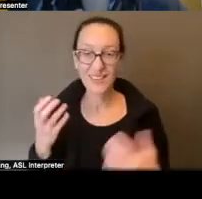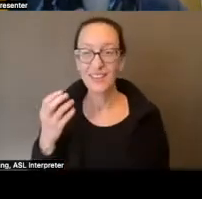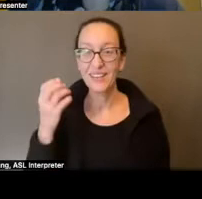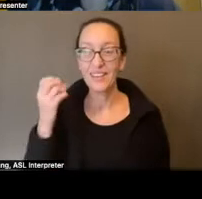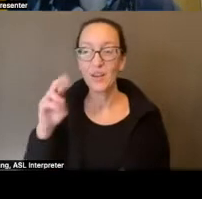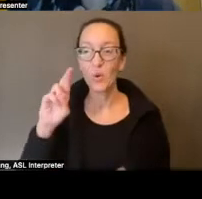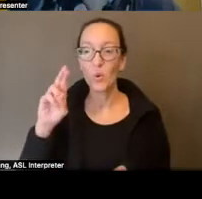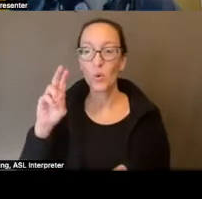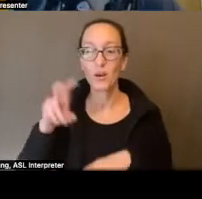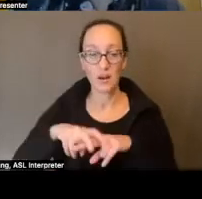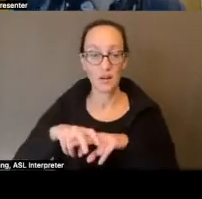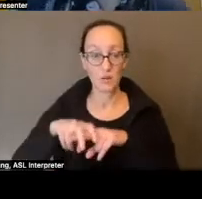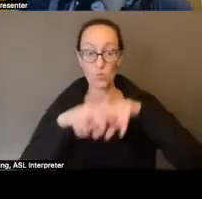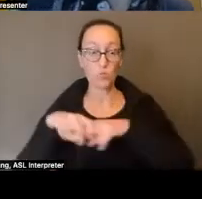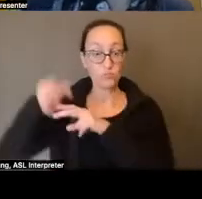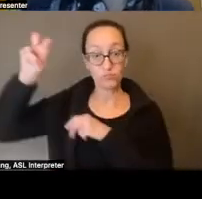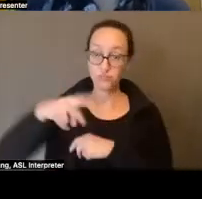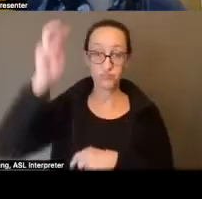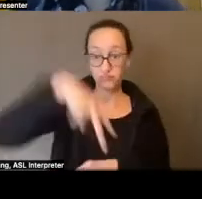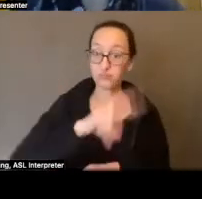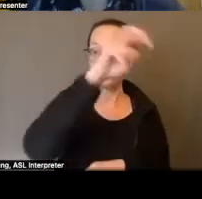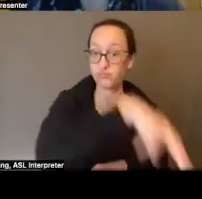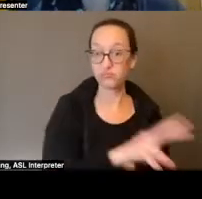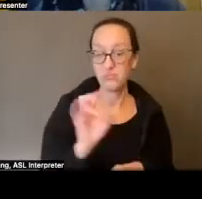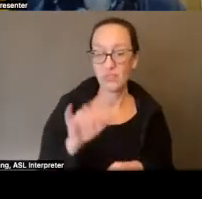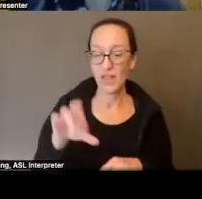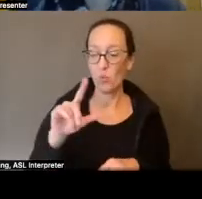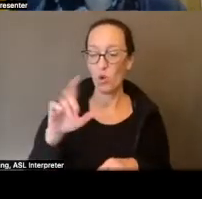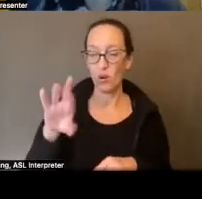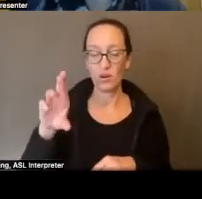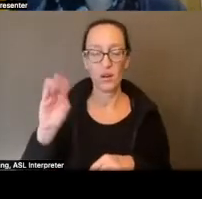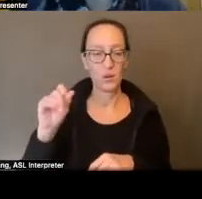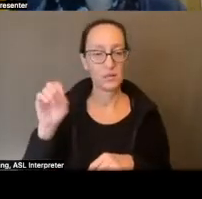I don't trust, really, my cochlear implant. I use Cued Speech in those situations.